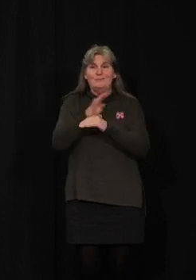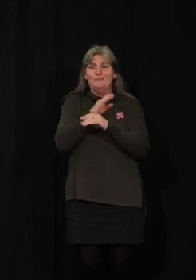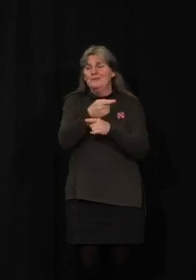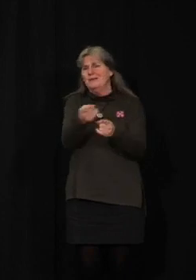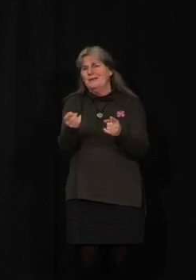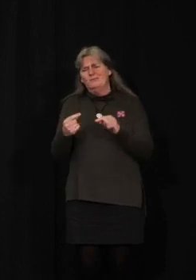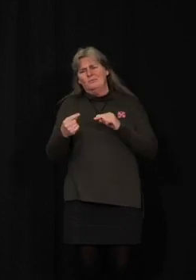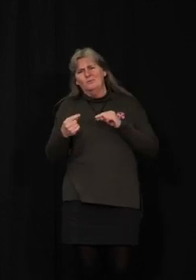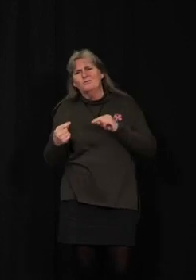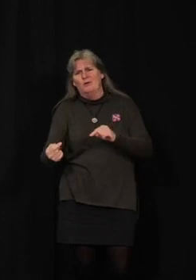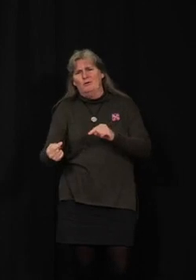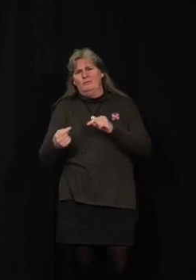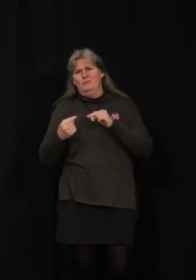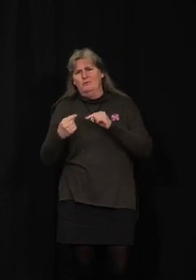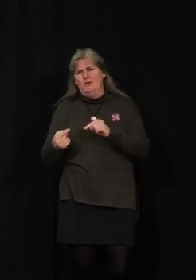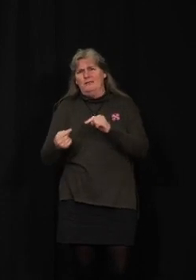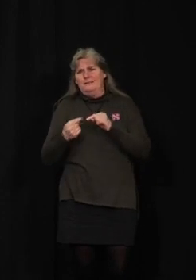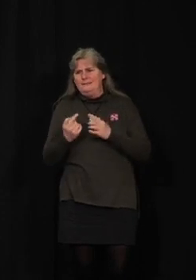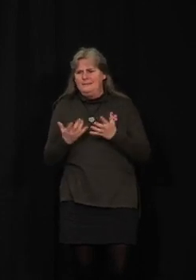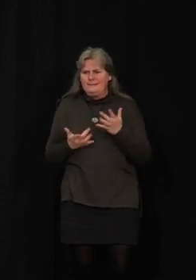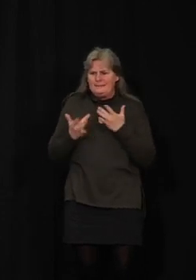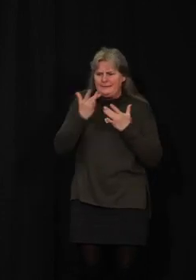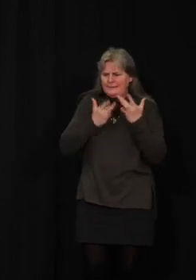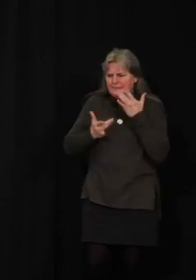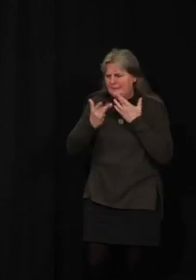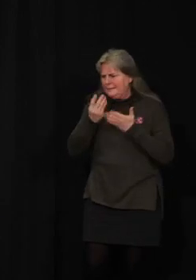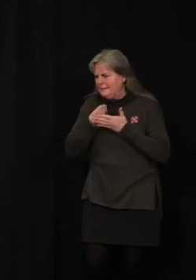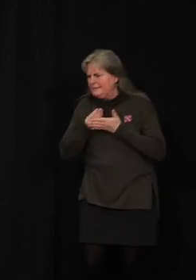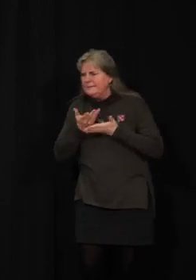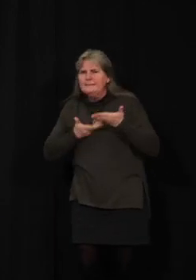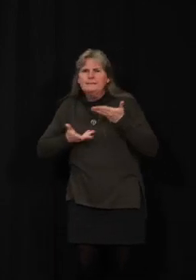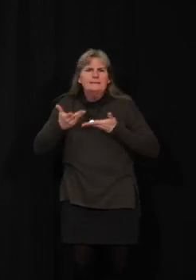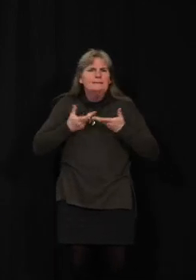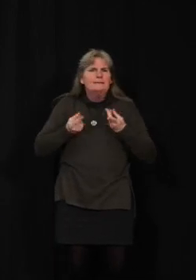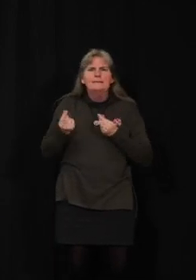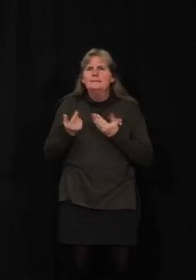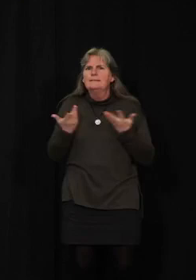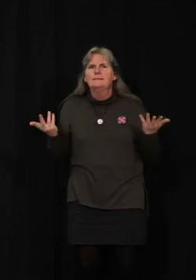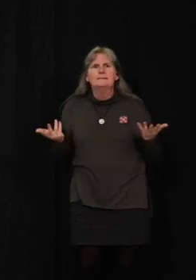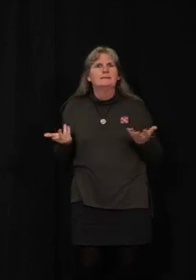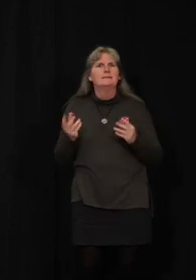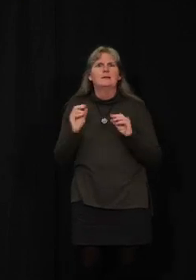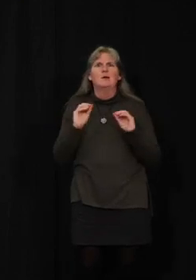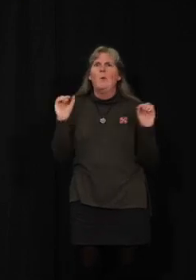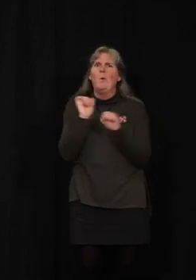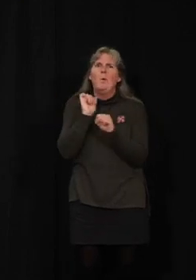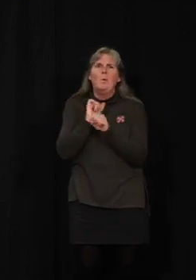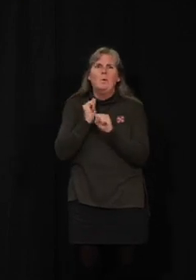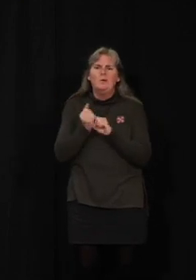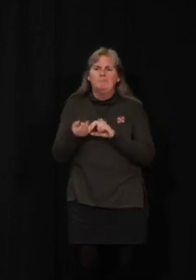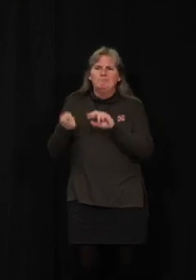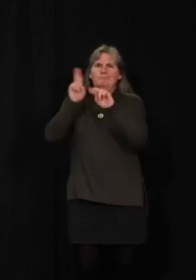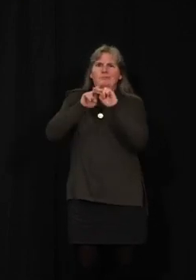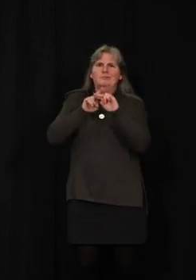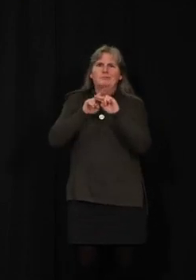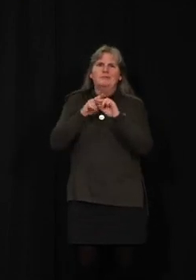Many our entire financial positions and unemployment is on the rise in Yukon.